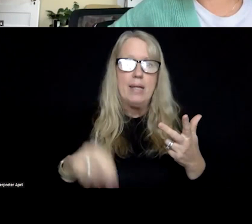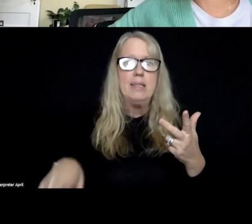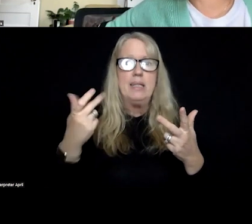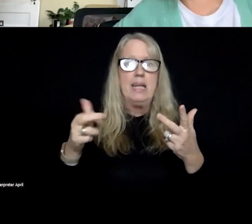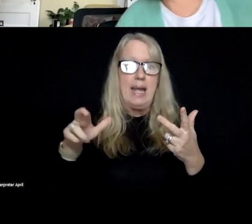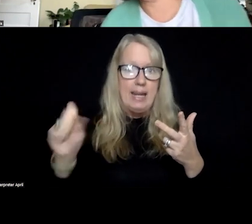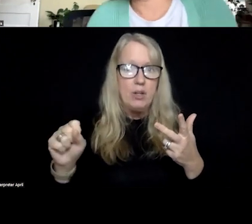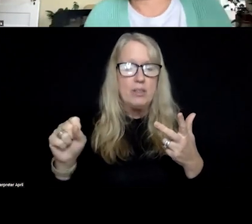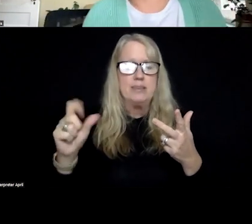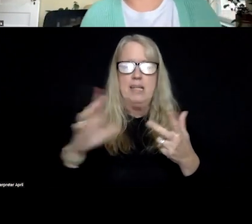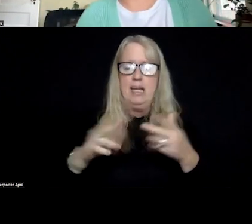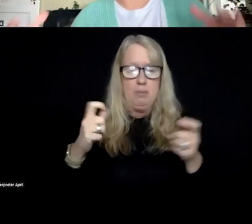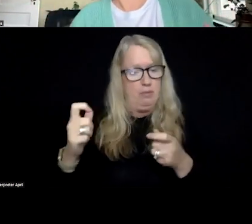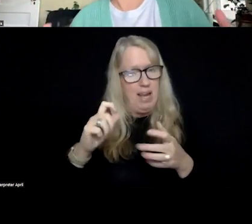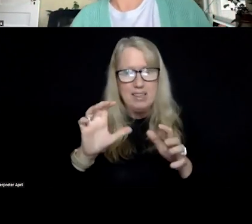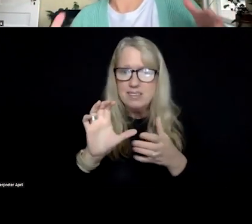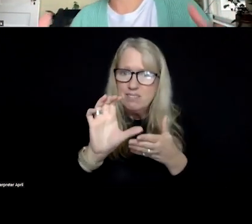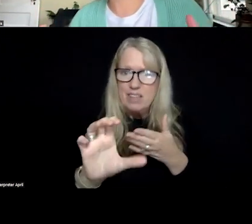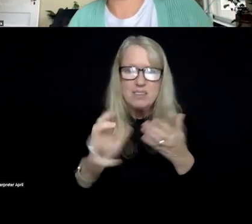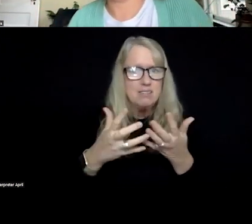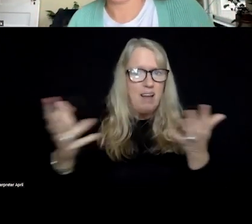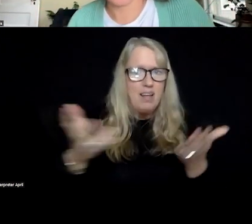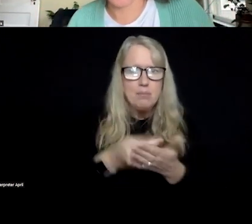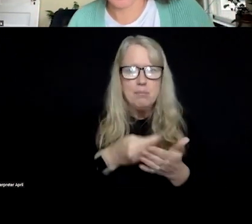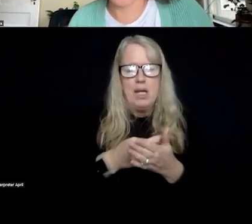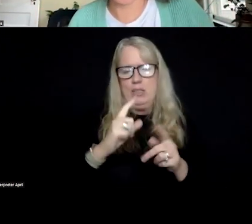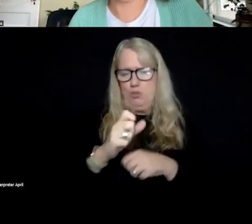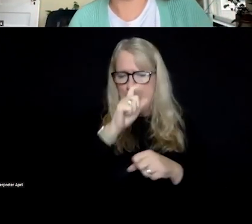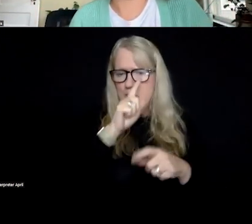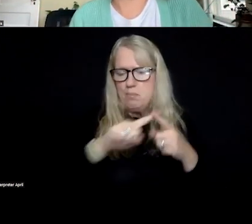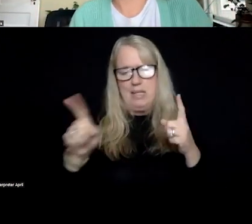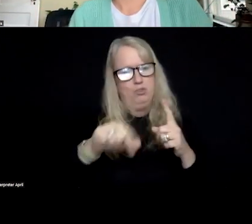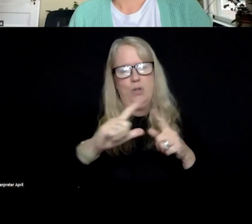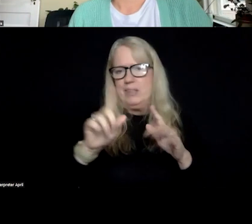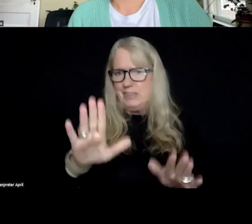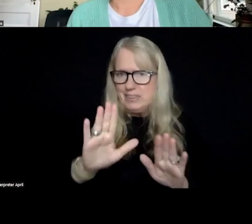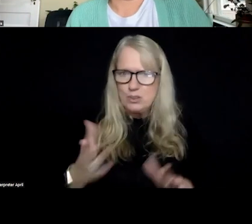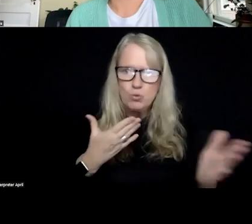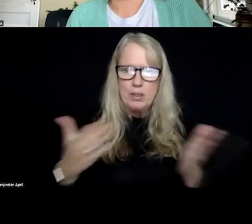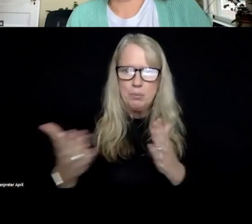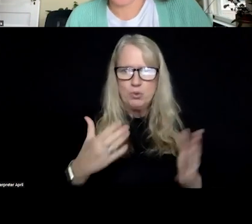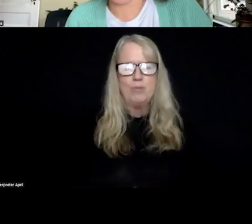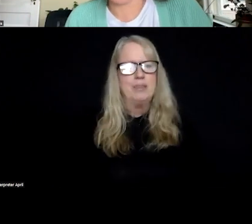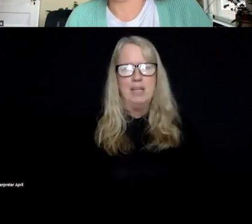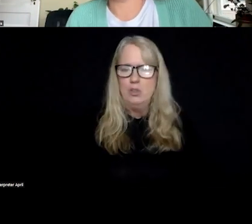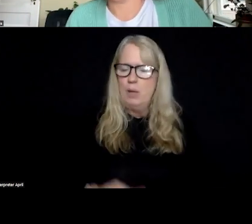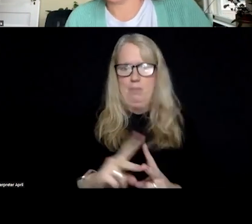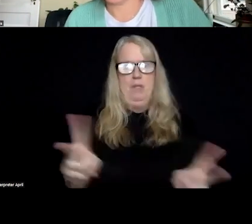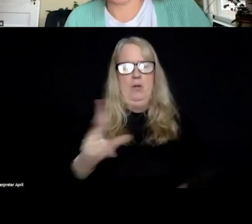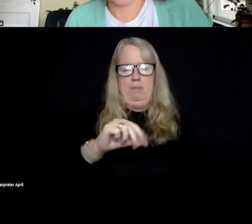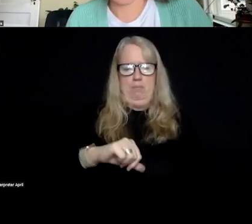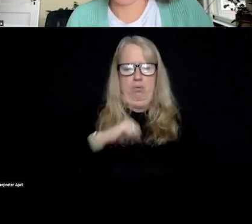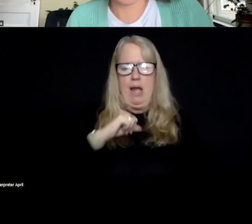A TON OF MONEY IN THIS SERVICE. I AM EXCITED FOR ALL OF THE